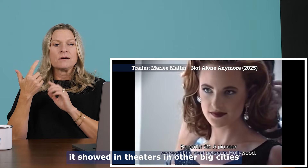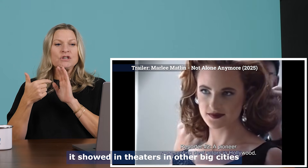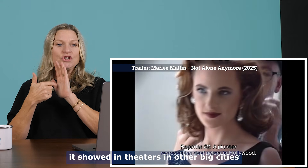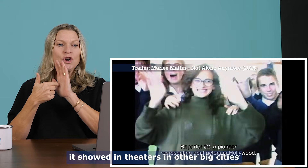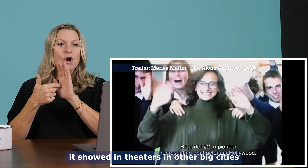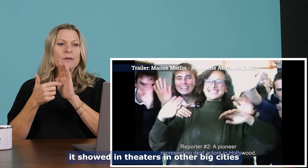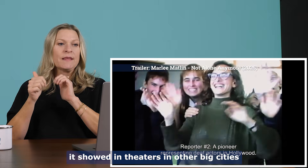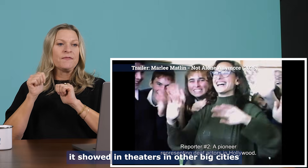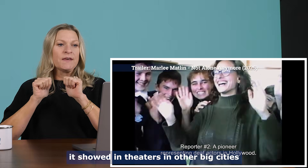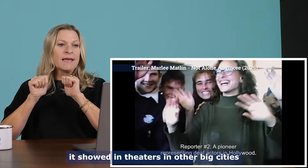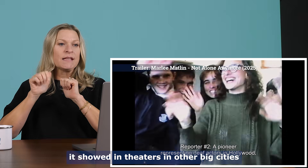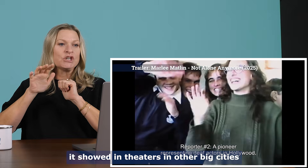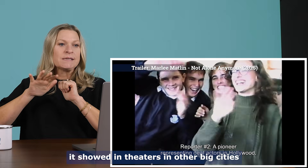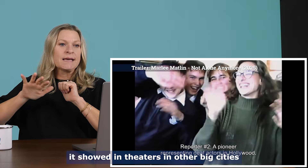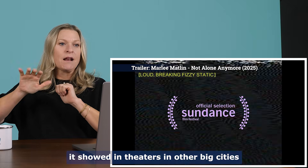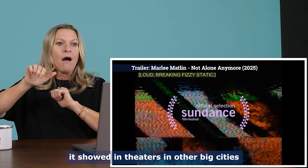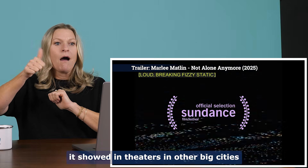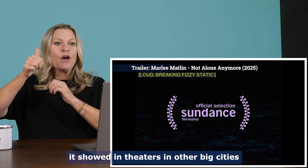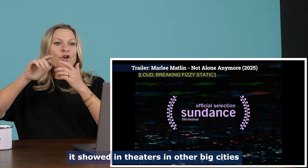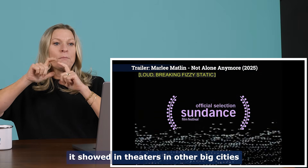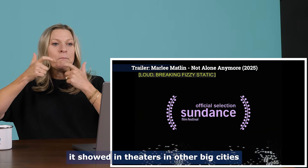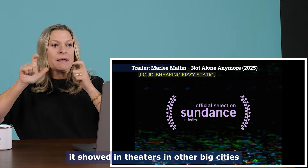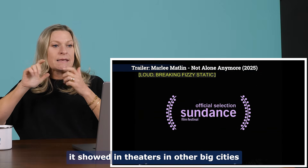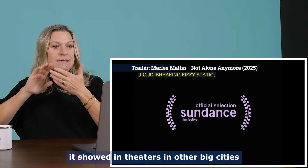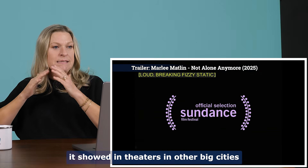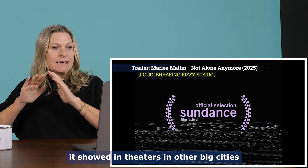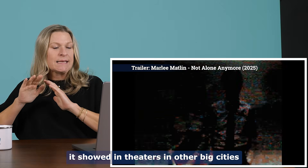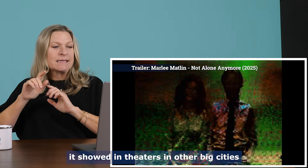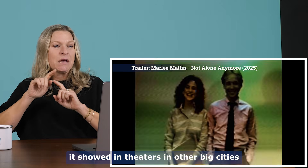it showed in theaters in other big cities